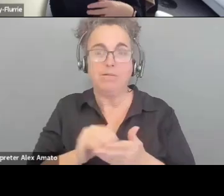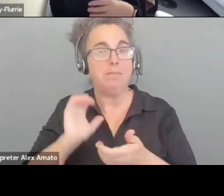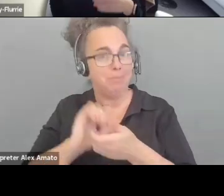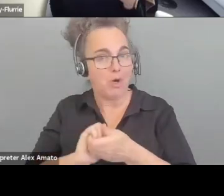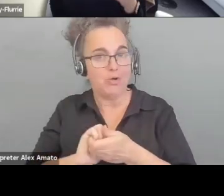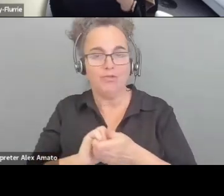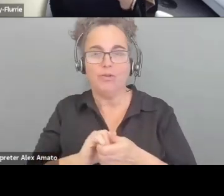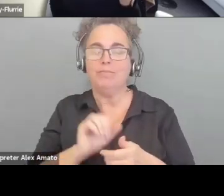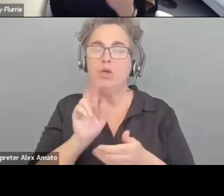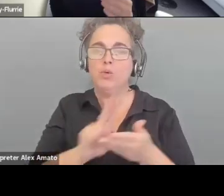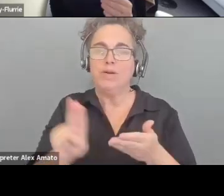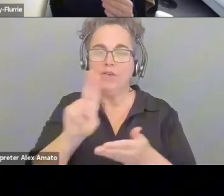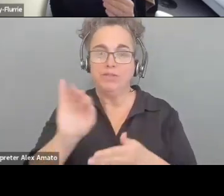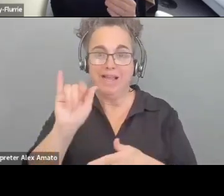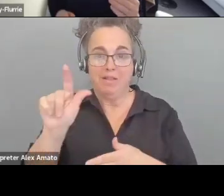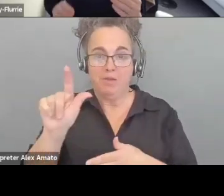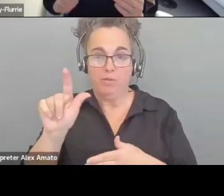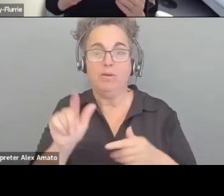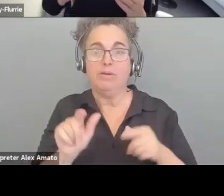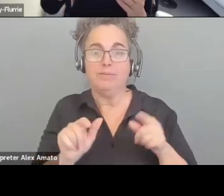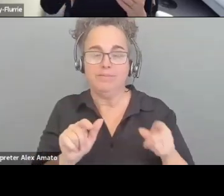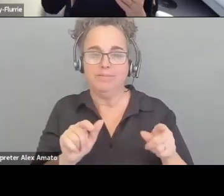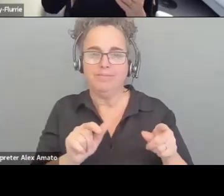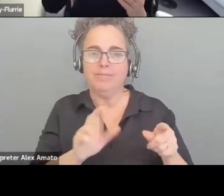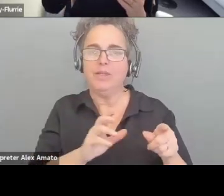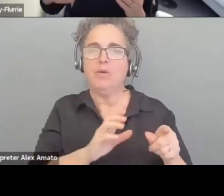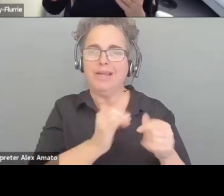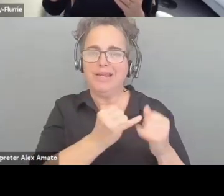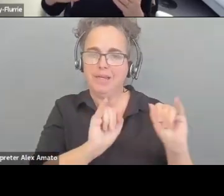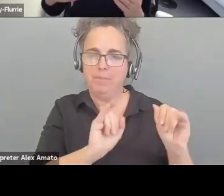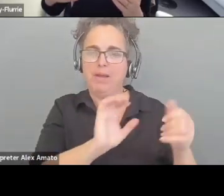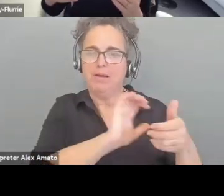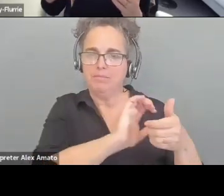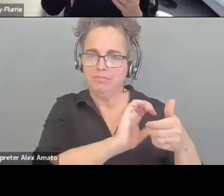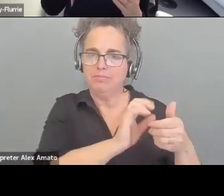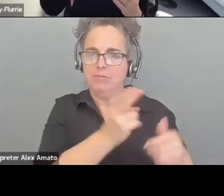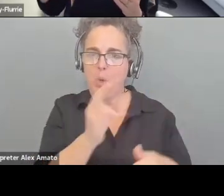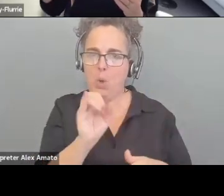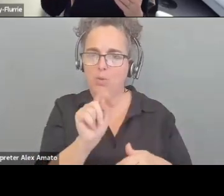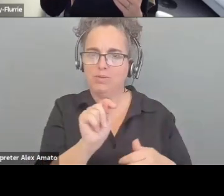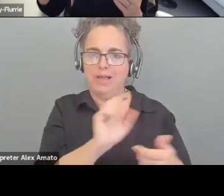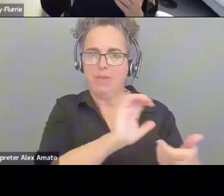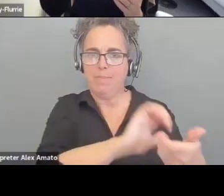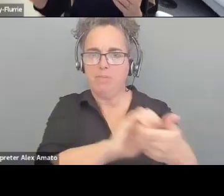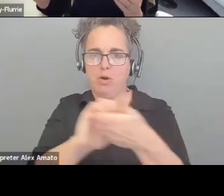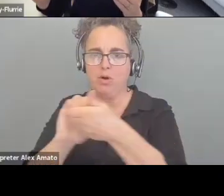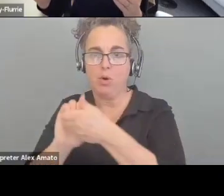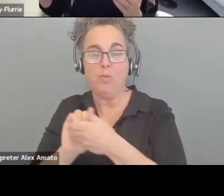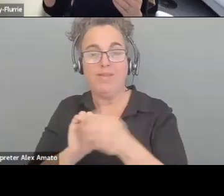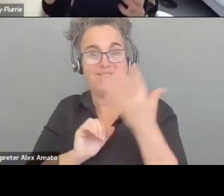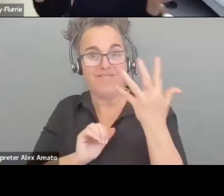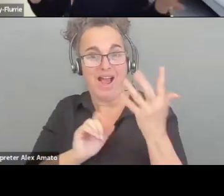They are the independent host partnering with five different tech companies - Microsoft being one -